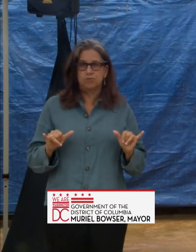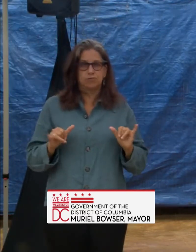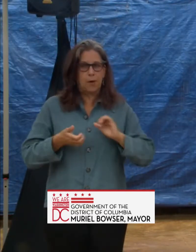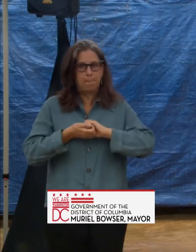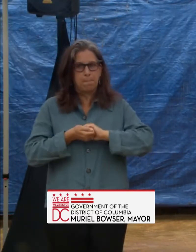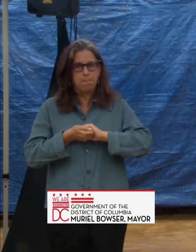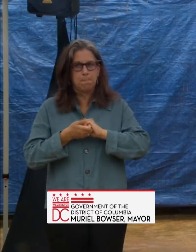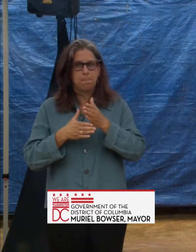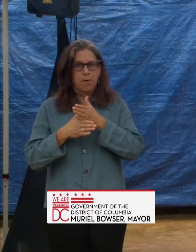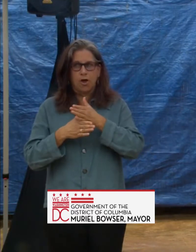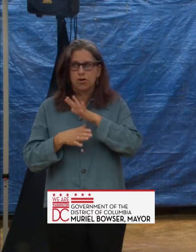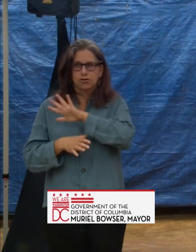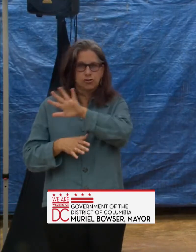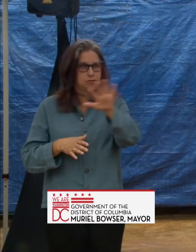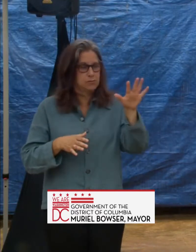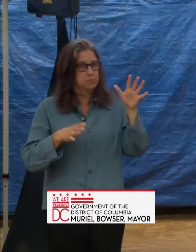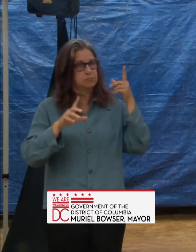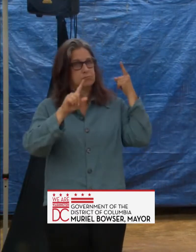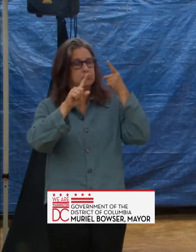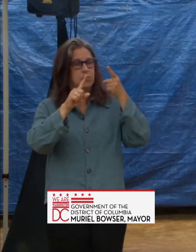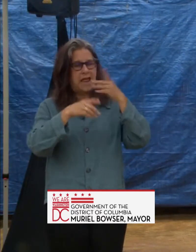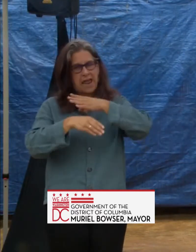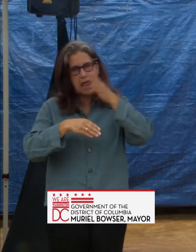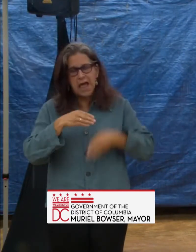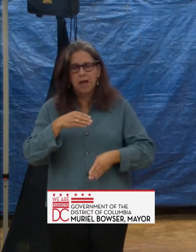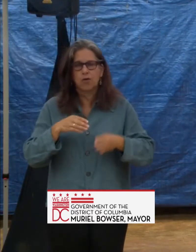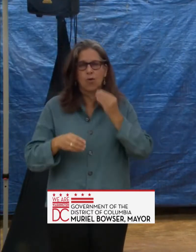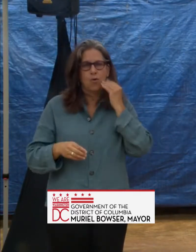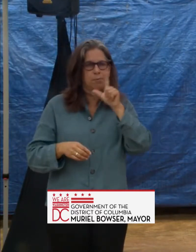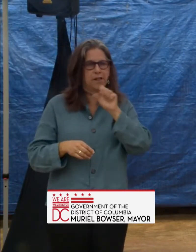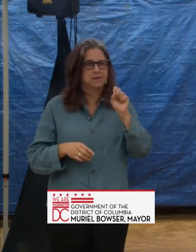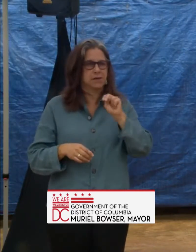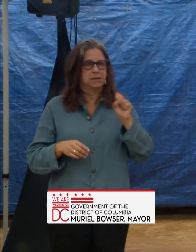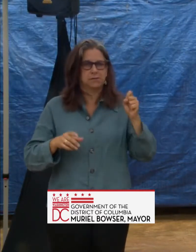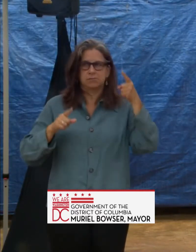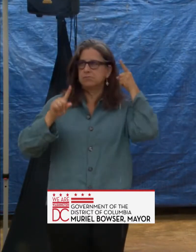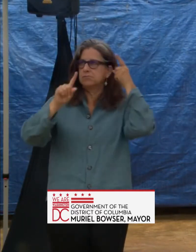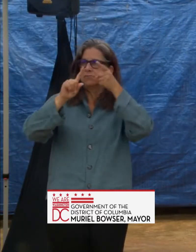WE APPRECIATE THE WORK THAT YOU ALL HAVE DONE, THE ADVISORY